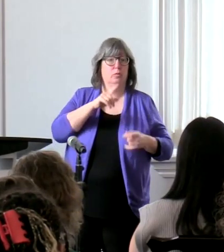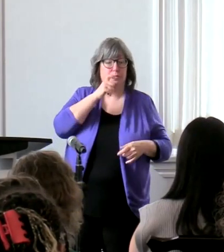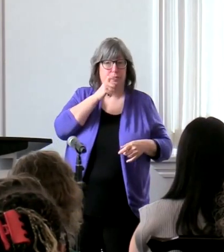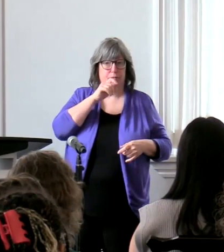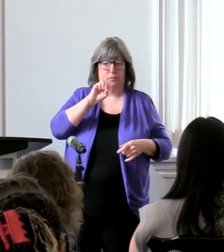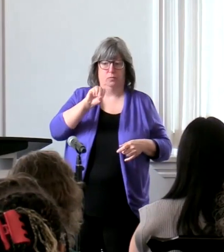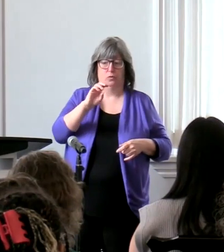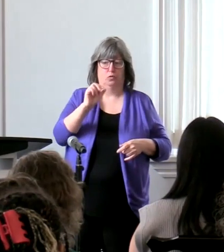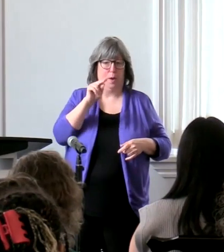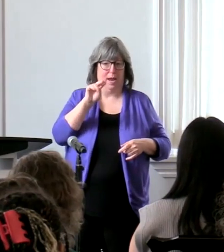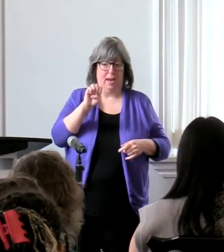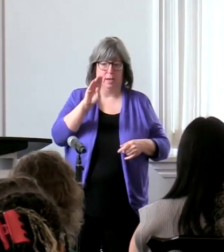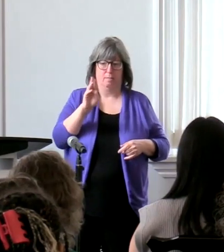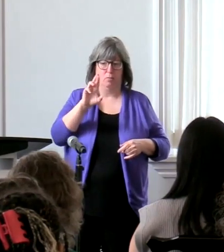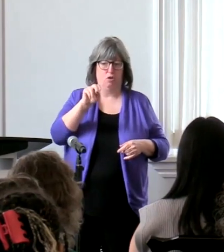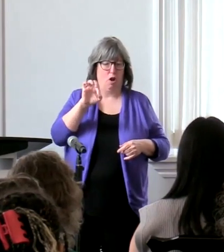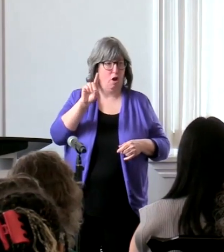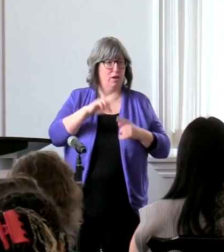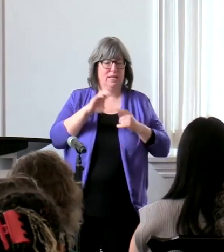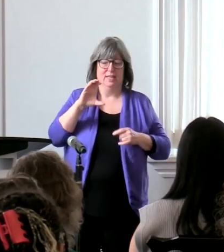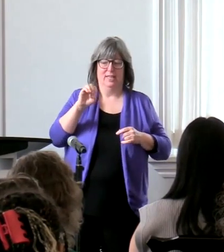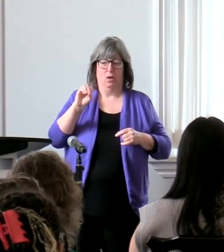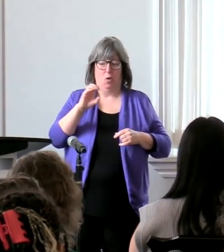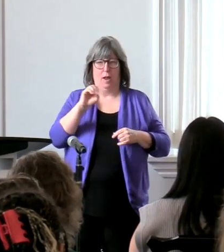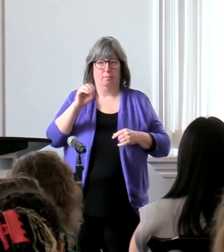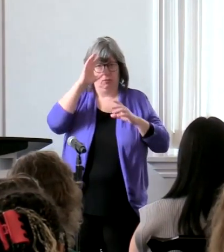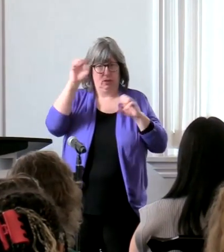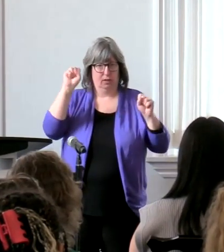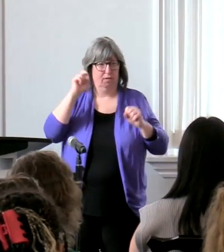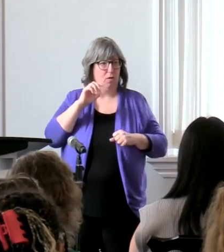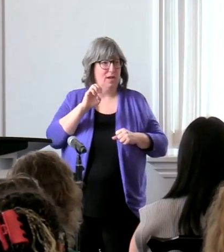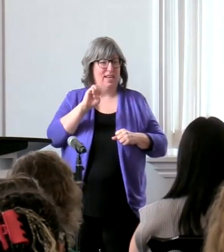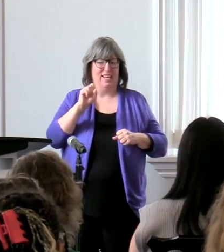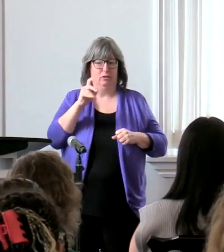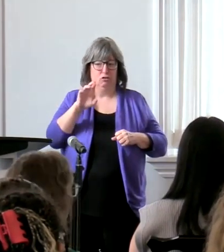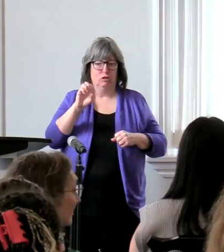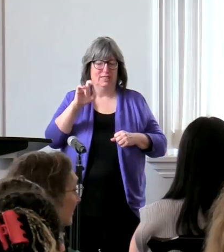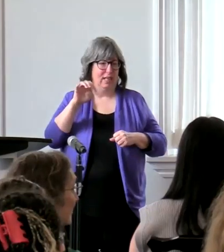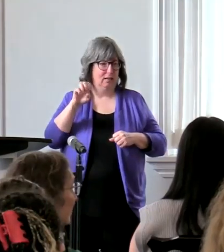to Joanne Bernard, CEO and President of Easter Seals Nova Scotia.